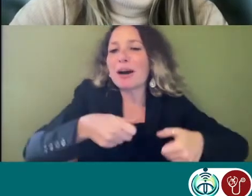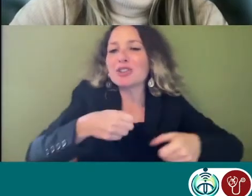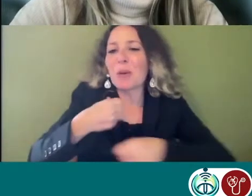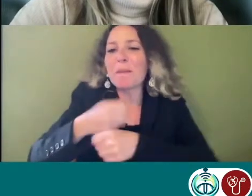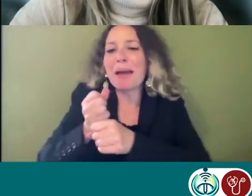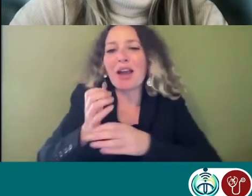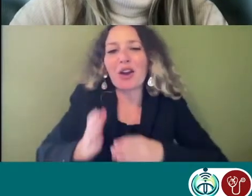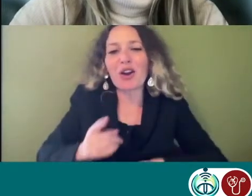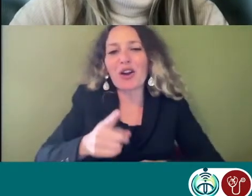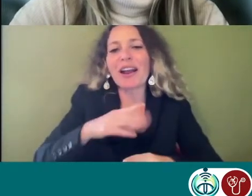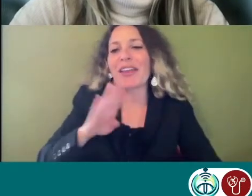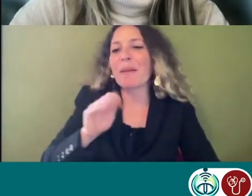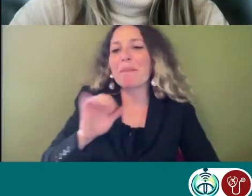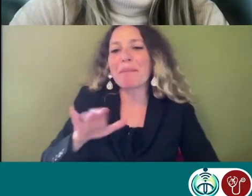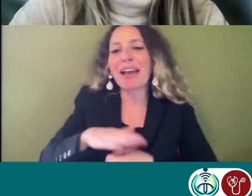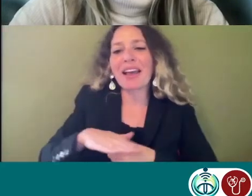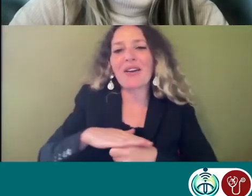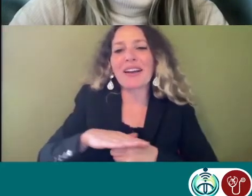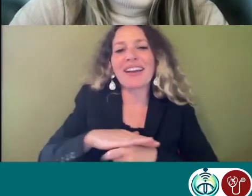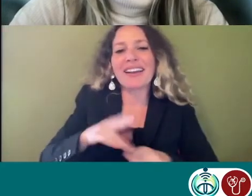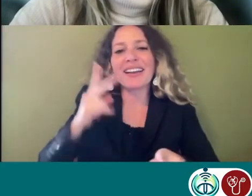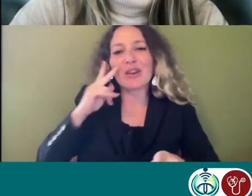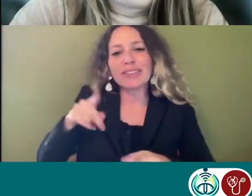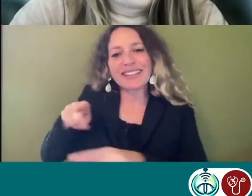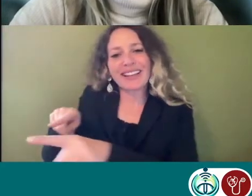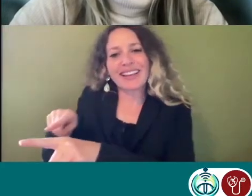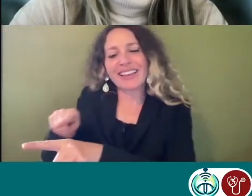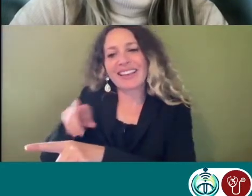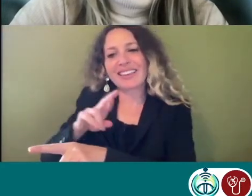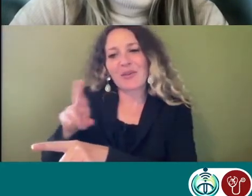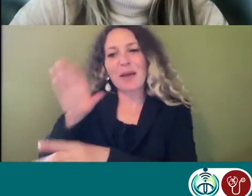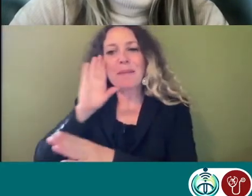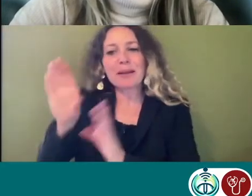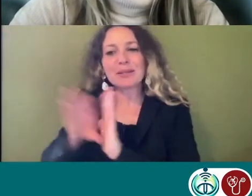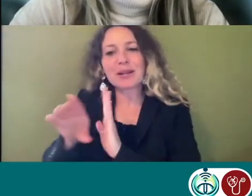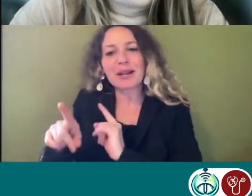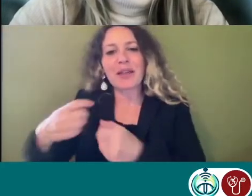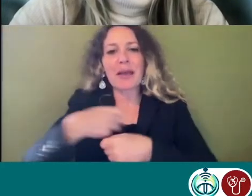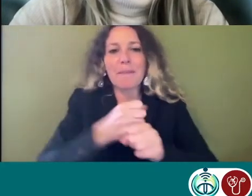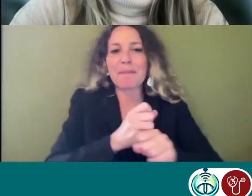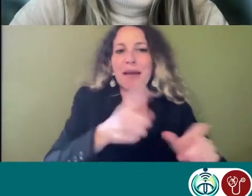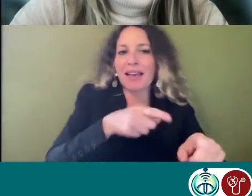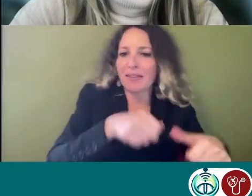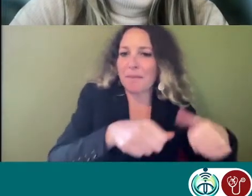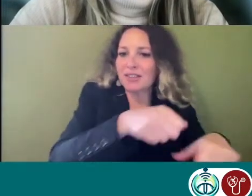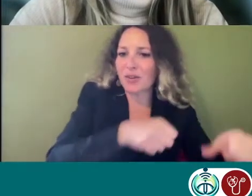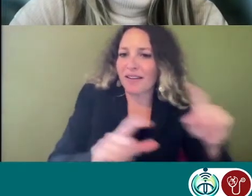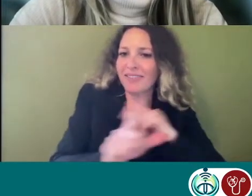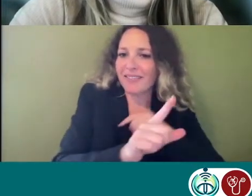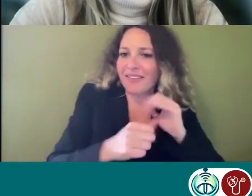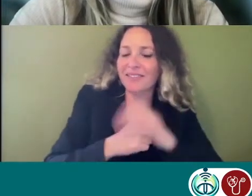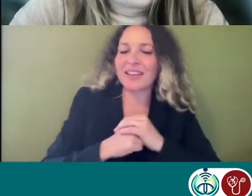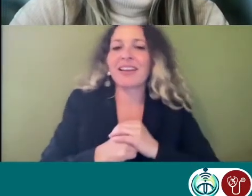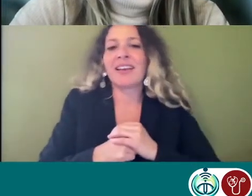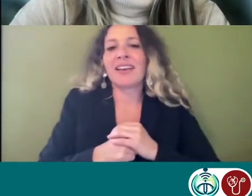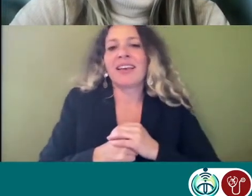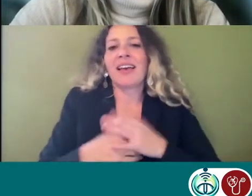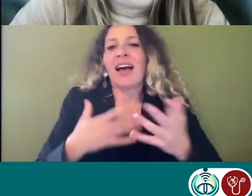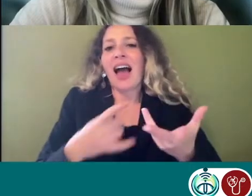like. And the puzzle pieces on the right make up the puzzle on the left. And I think I like to think about telehealth and telemedicine and IDD and autism this way.